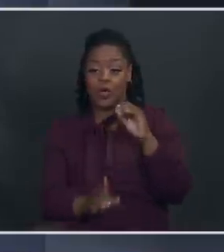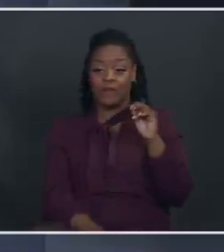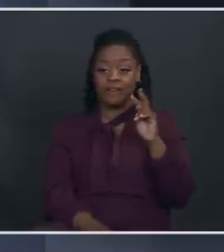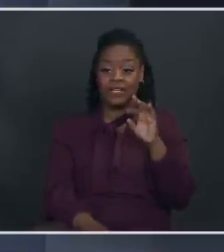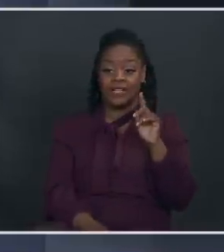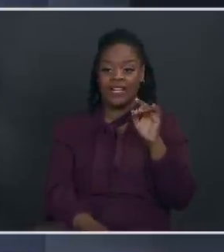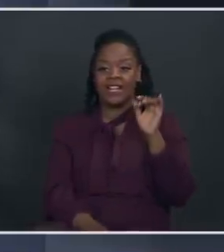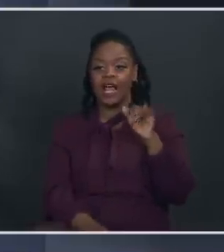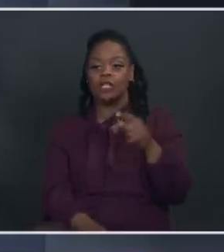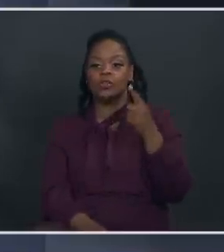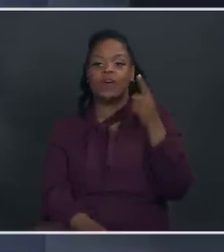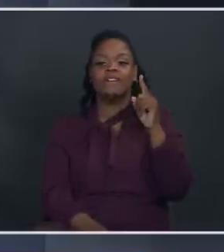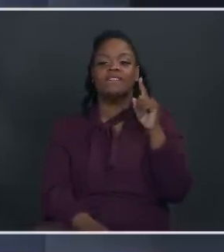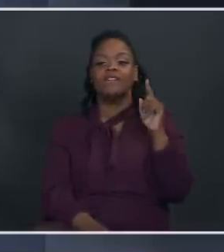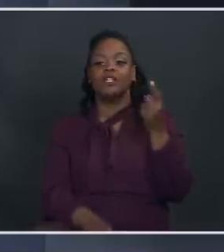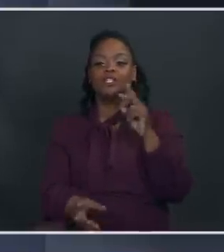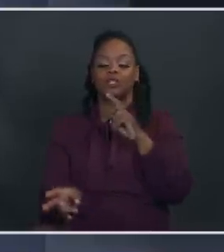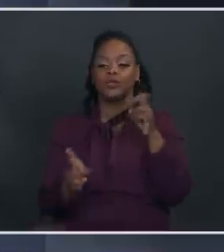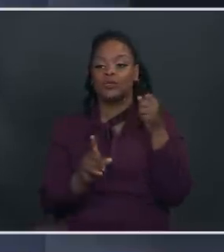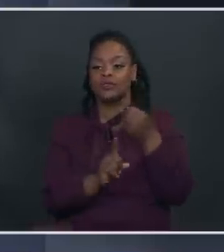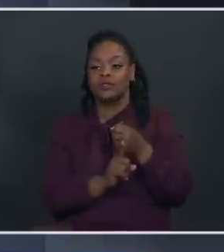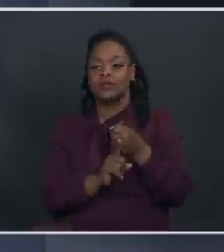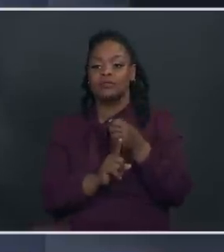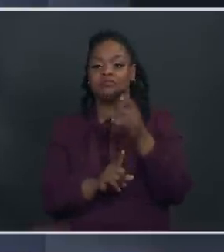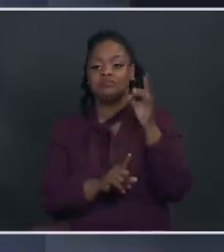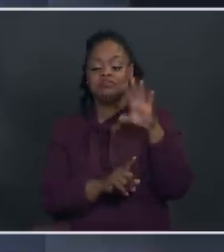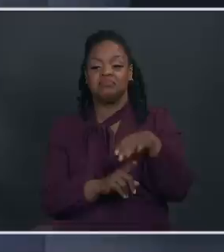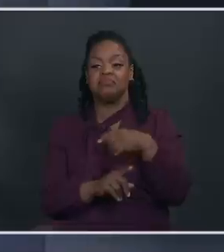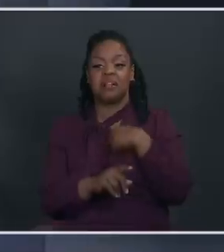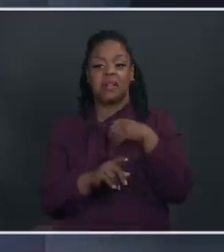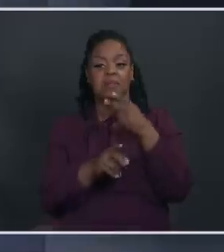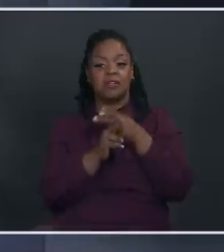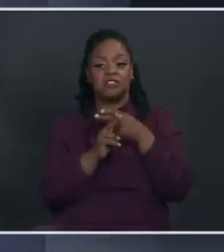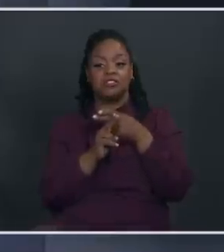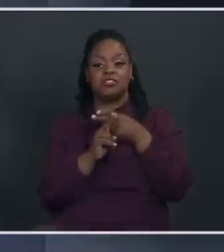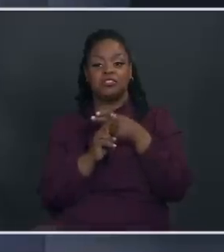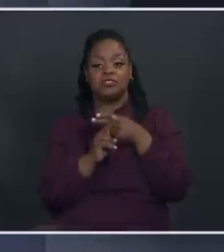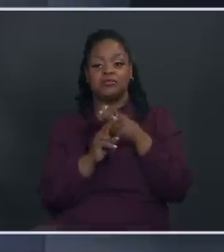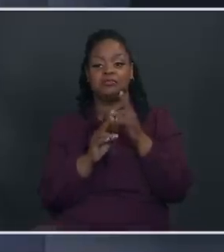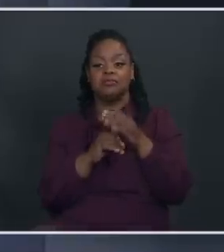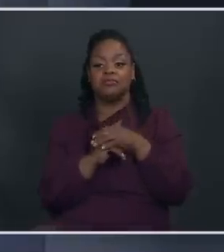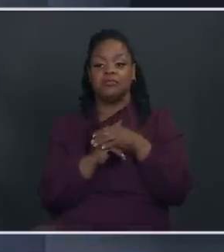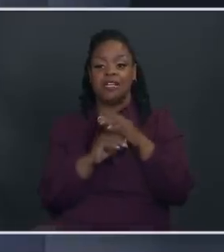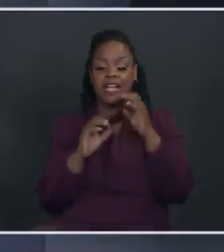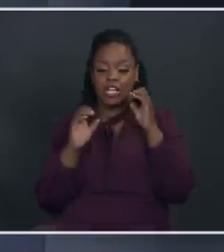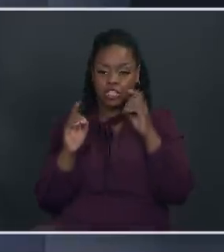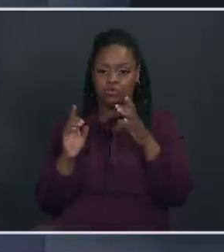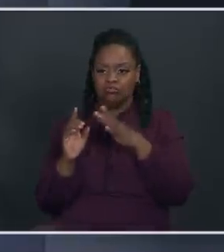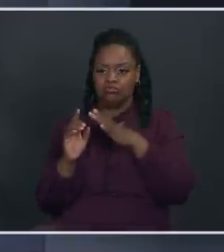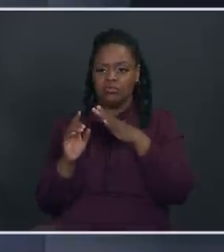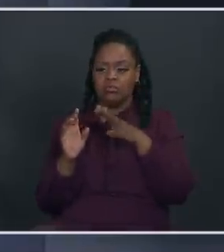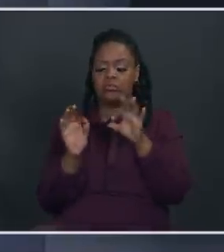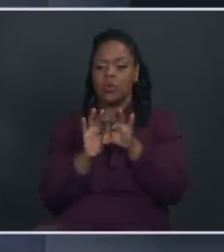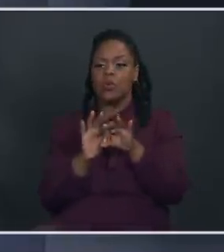that CDC Director Dr. Walensky raised. And one of the things we're doing is prioritizing --